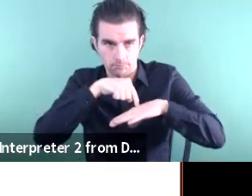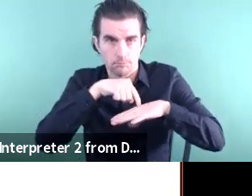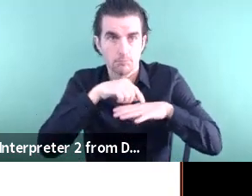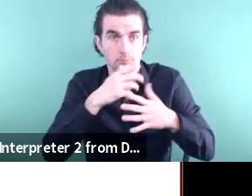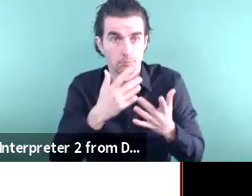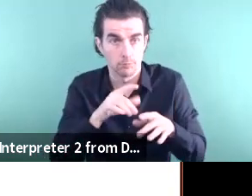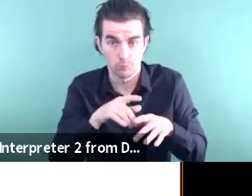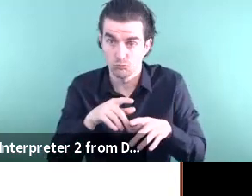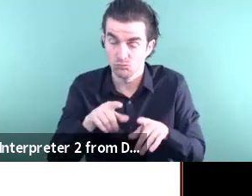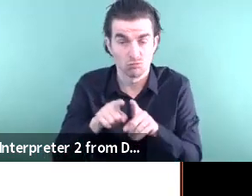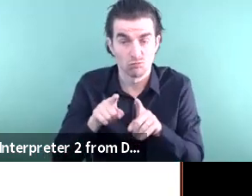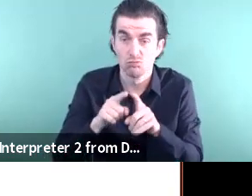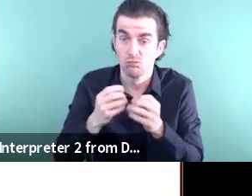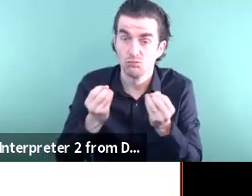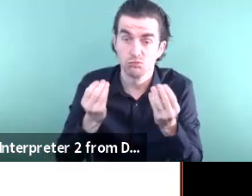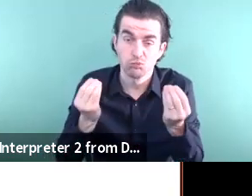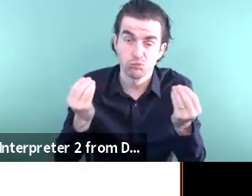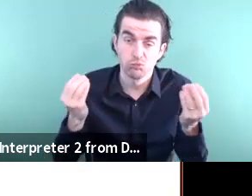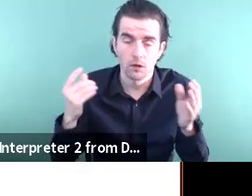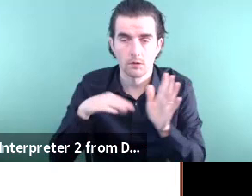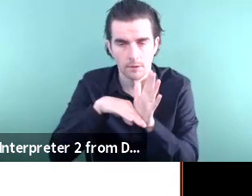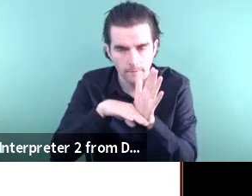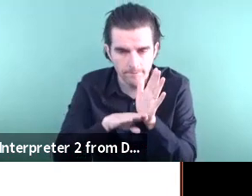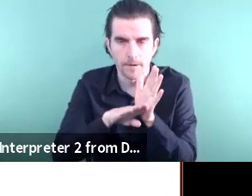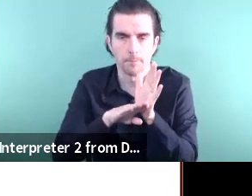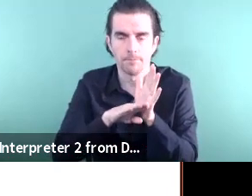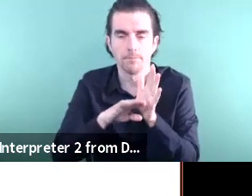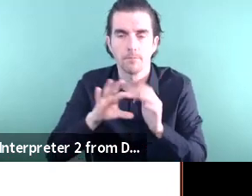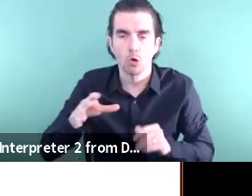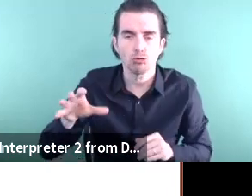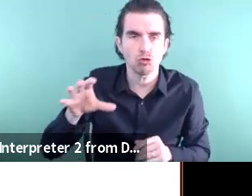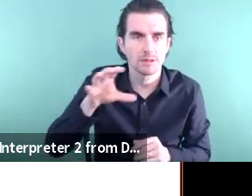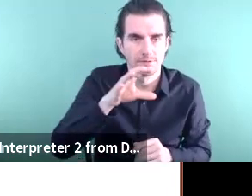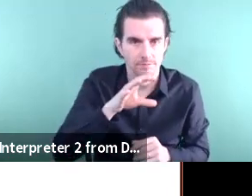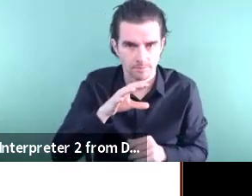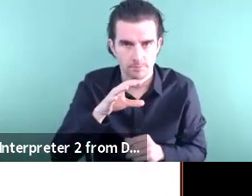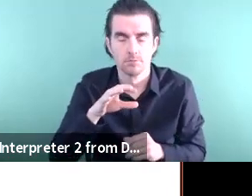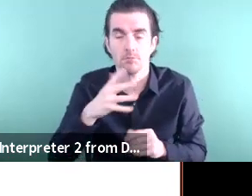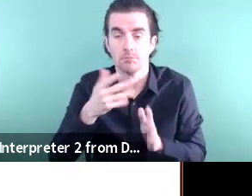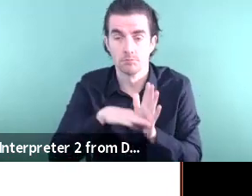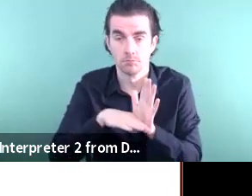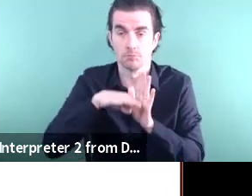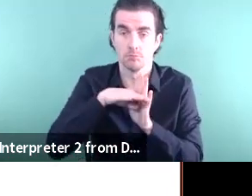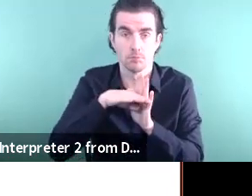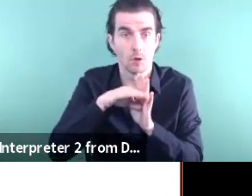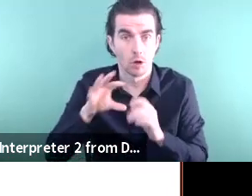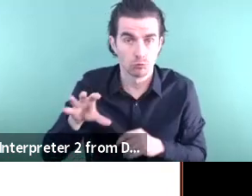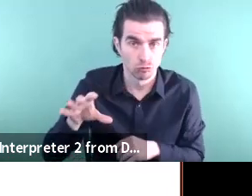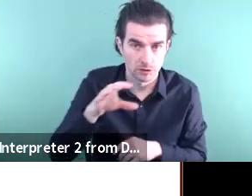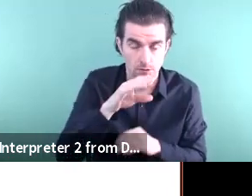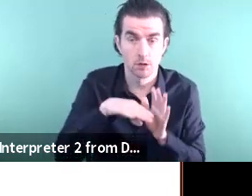this extra cost and the implication is both in terms of the ability to identify who really falls